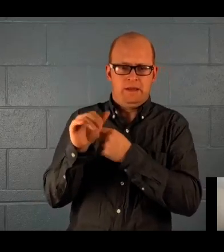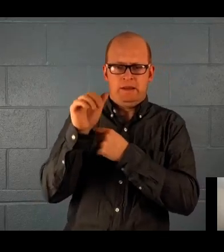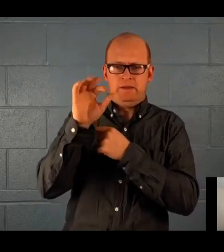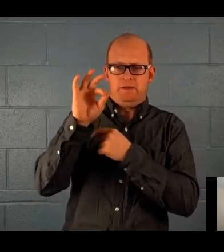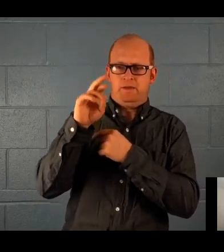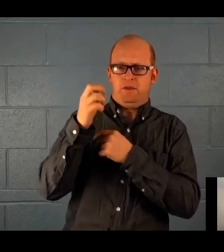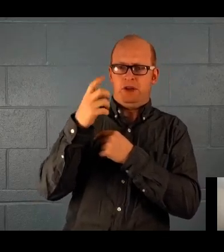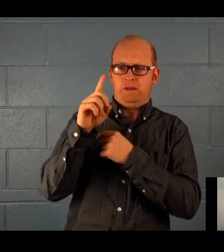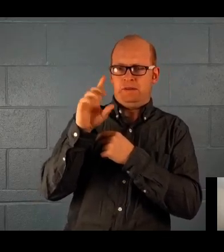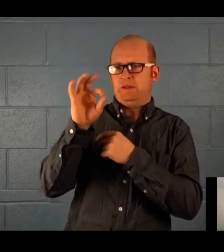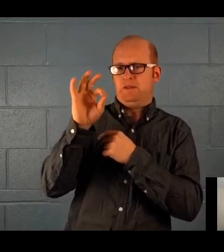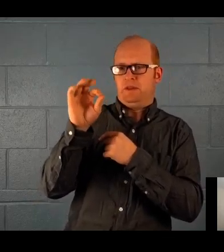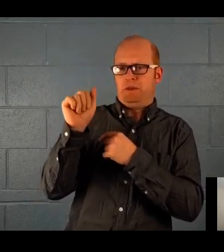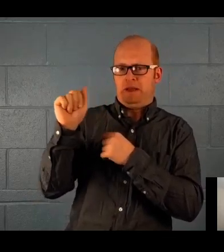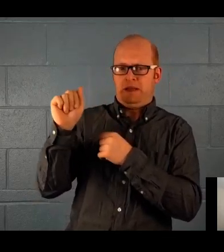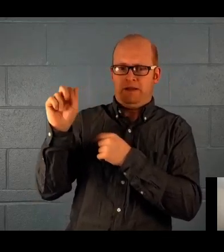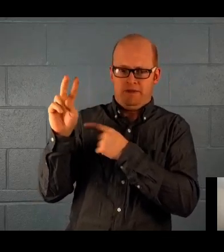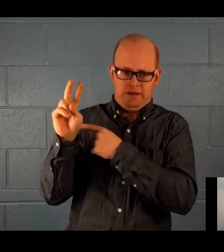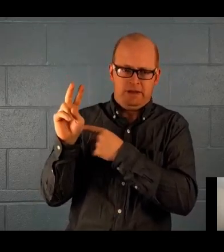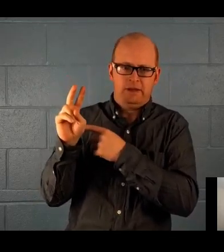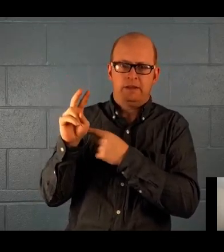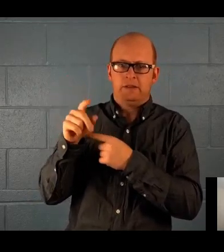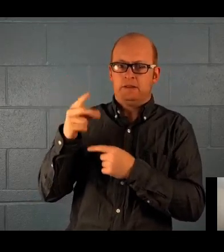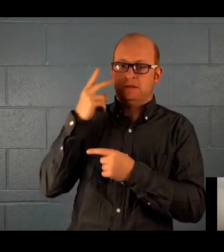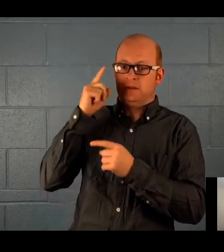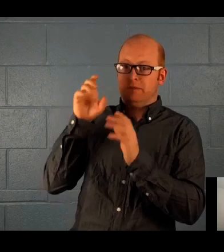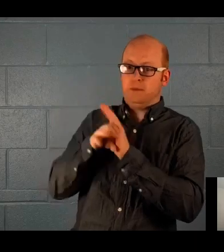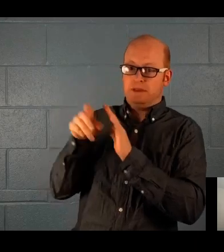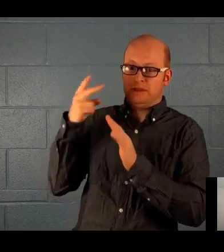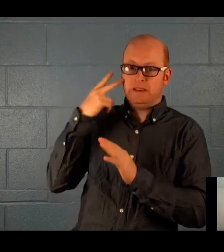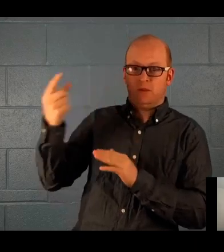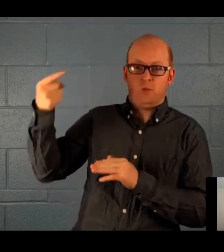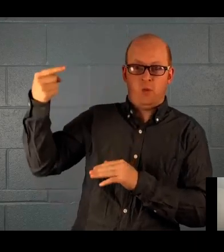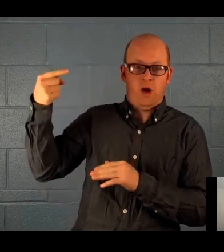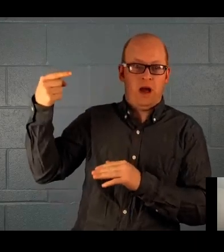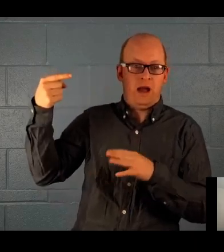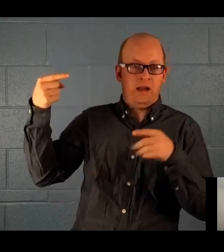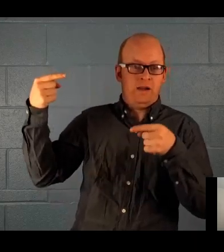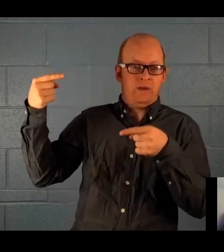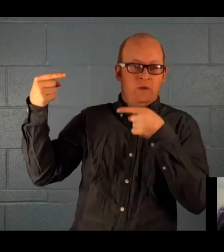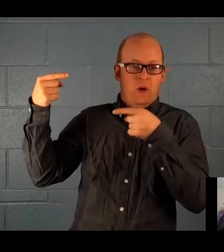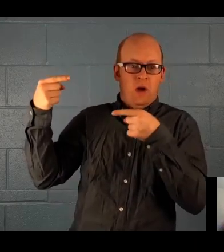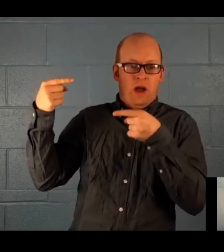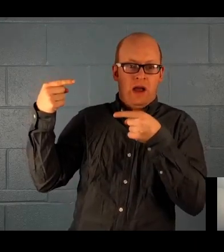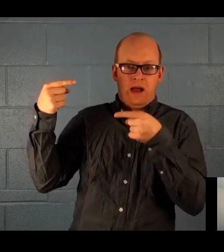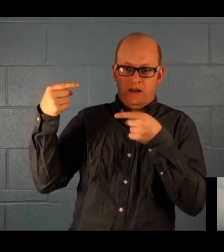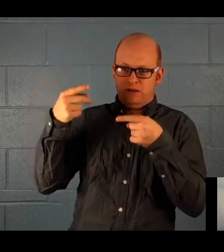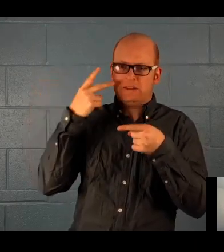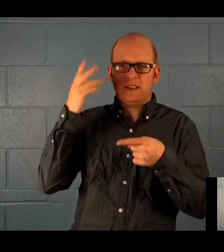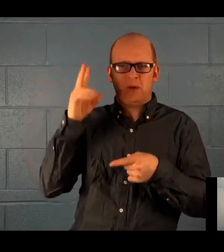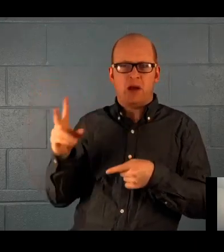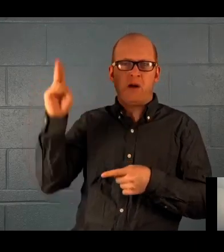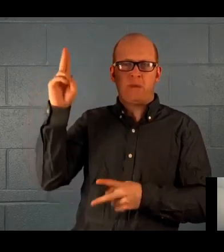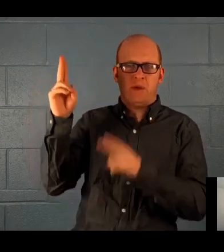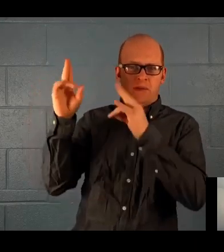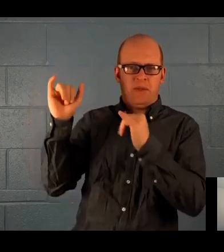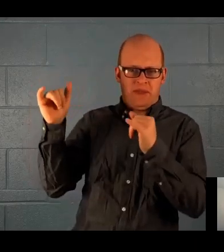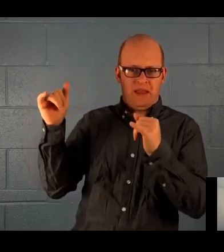And so what you're seeing are those single stranded pieces of DNA that are cut off in a heterogeneous fashion.